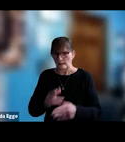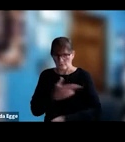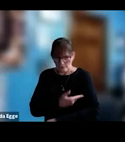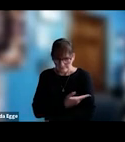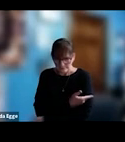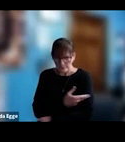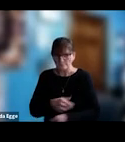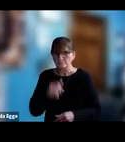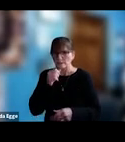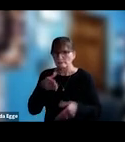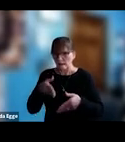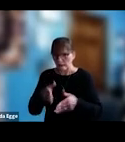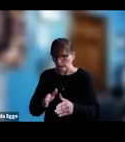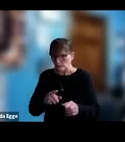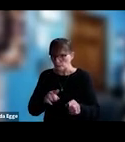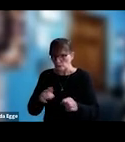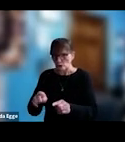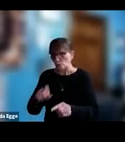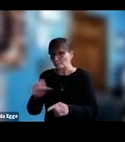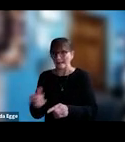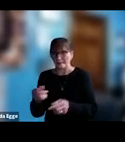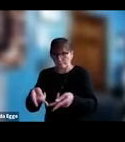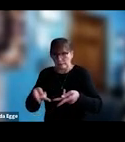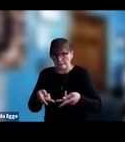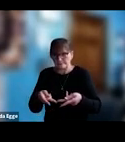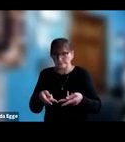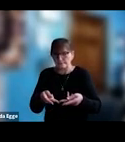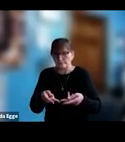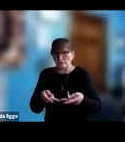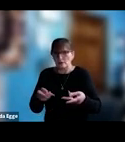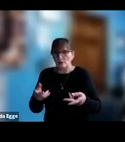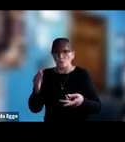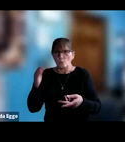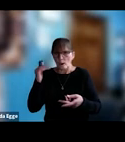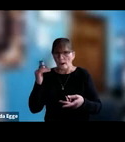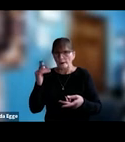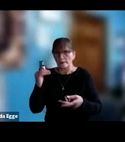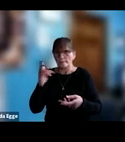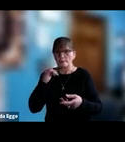she's not allowed in anywhere, really because of her a aggression.